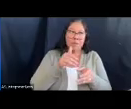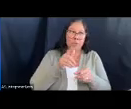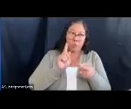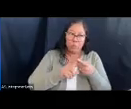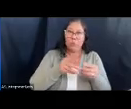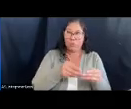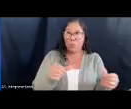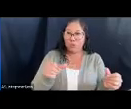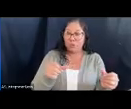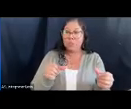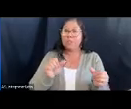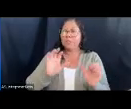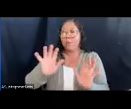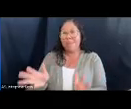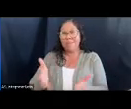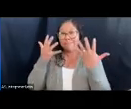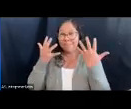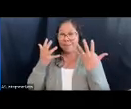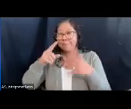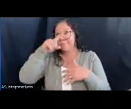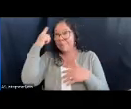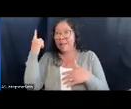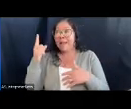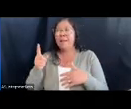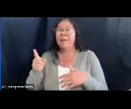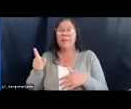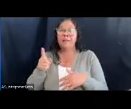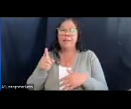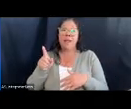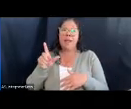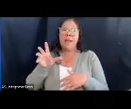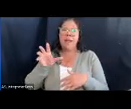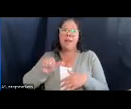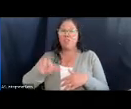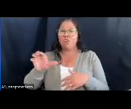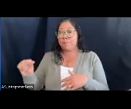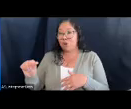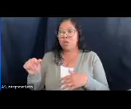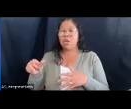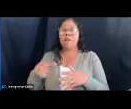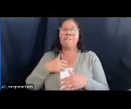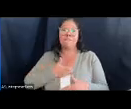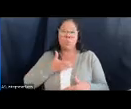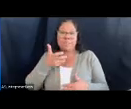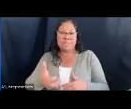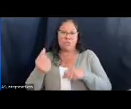So elevating our black and African-Americans voices strengthens not only our understanding but